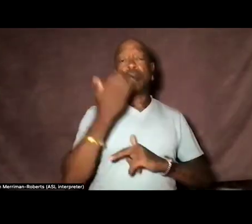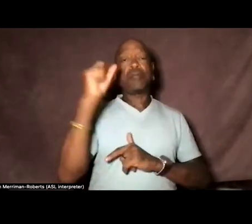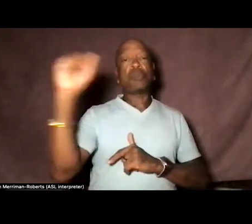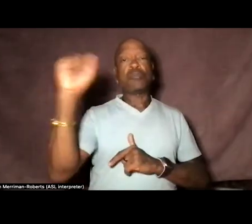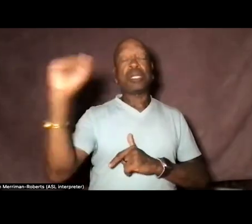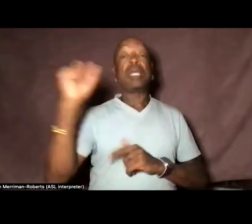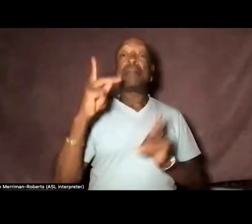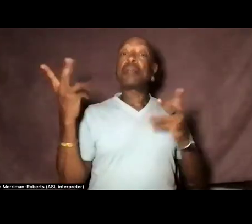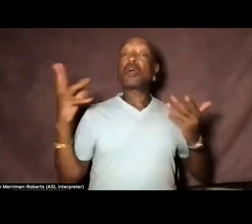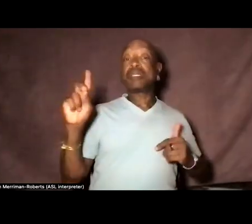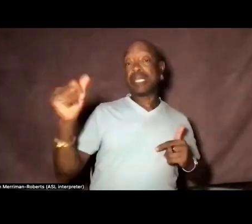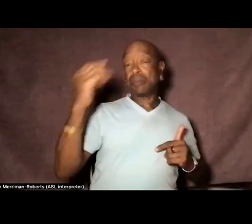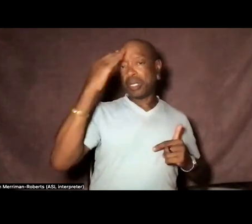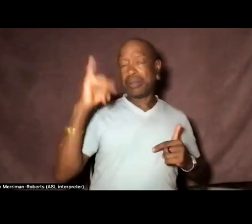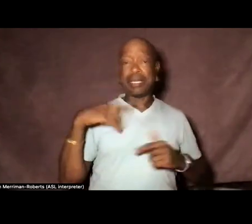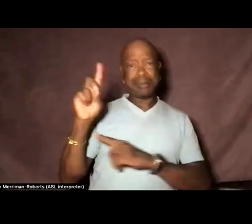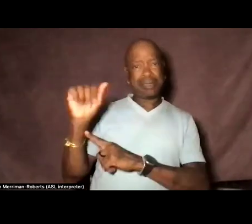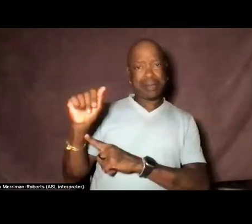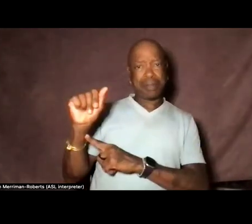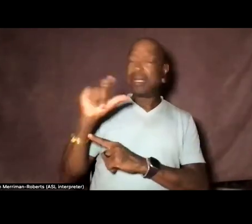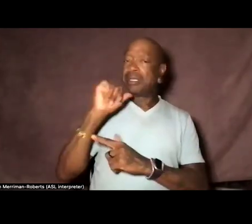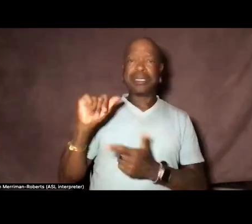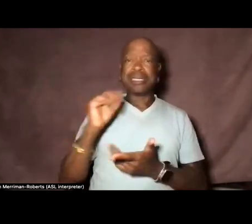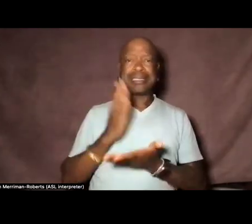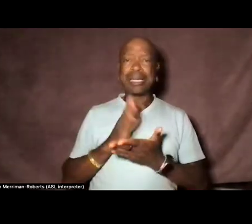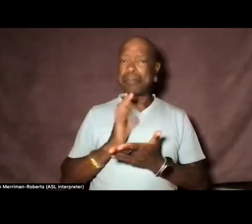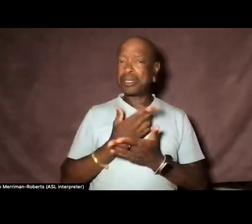know that being disabled doesn't stop us from taking care of each other it doesn't stop us